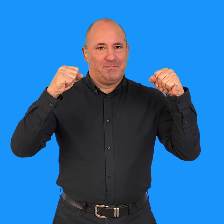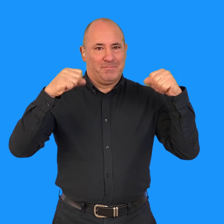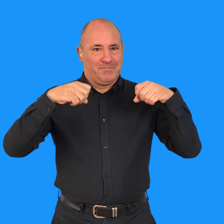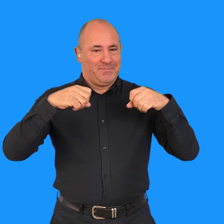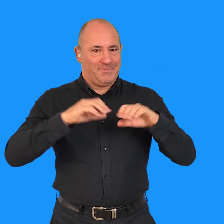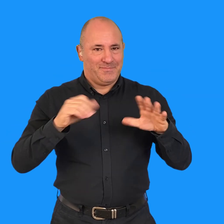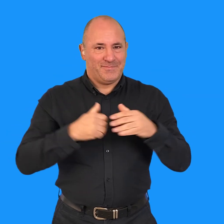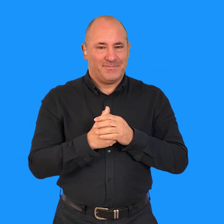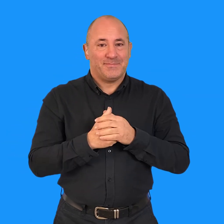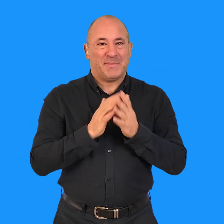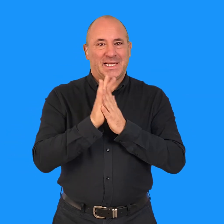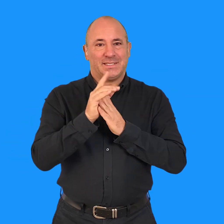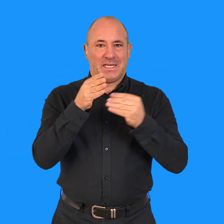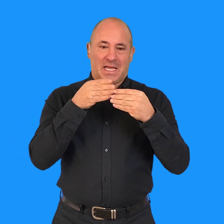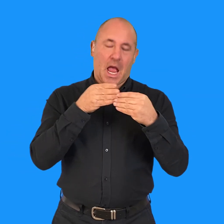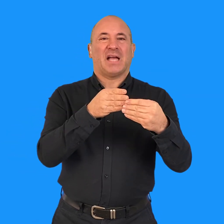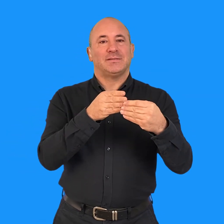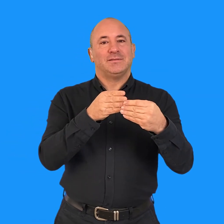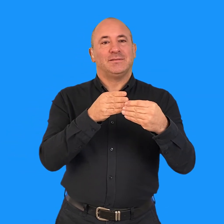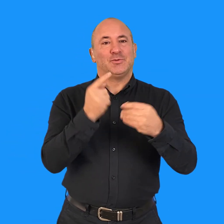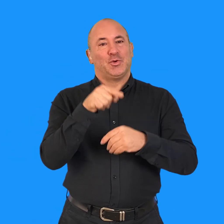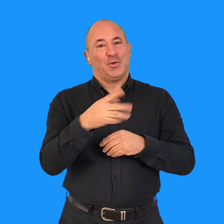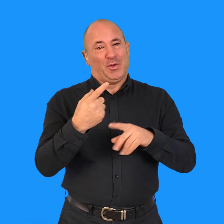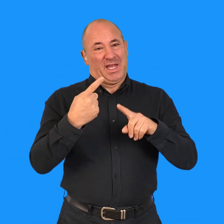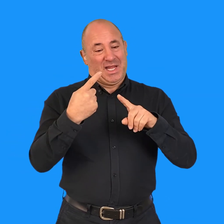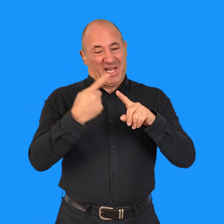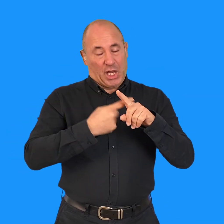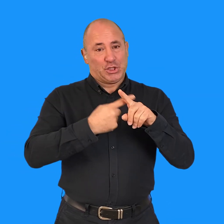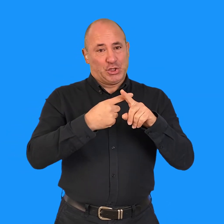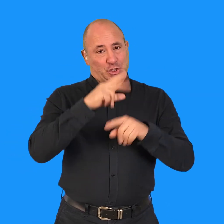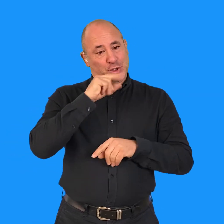And so your guide was, in our case,